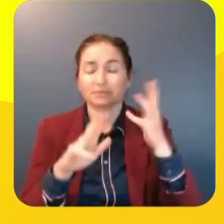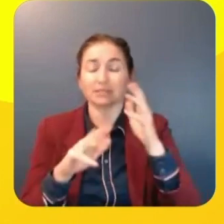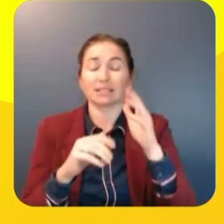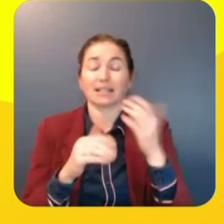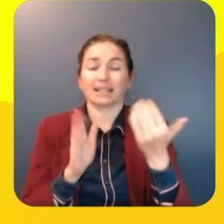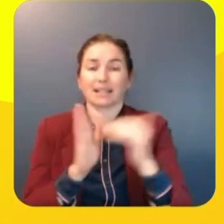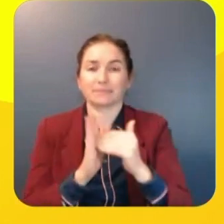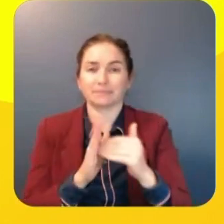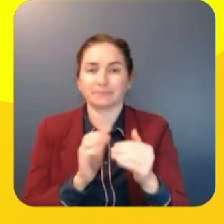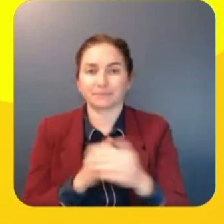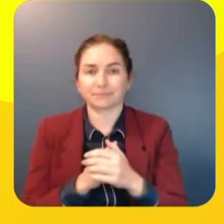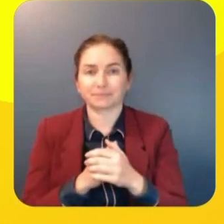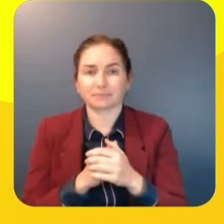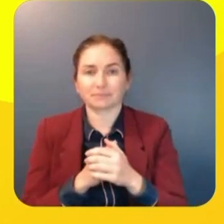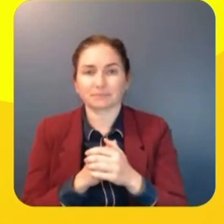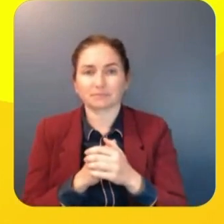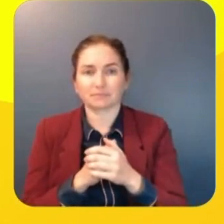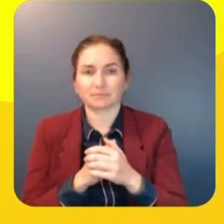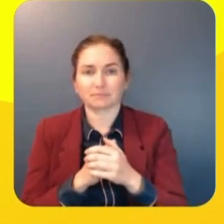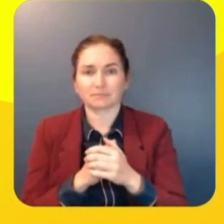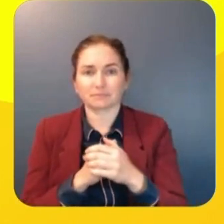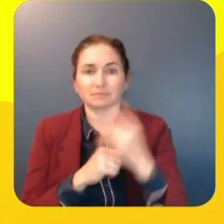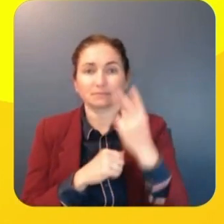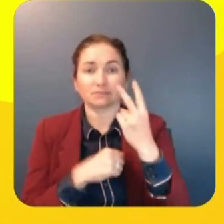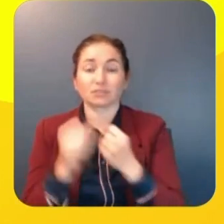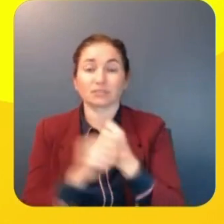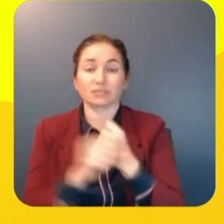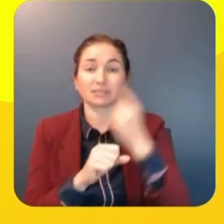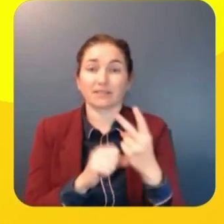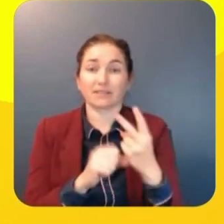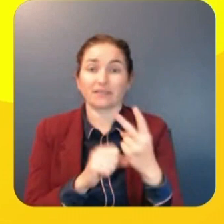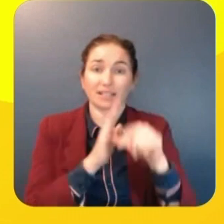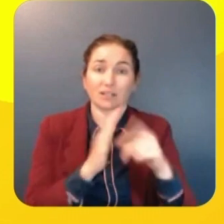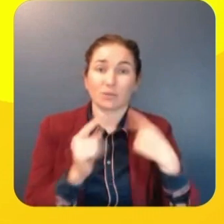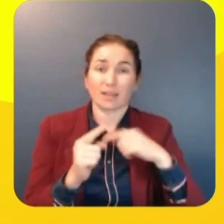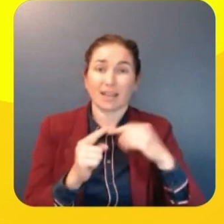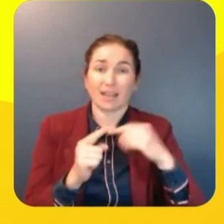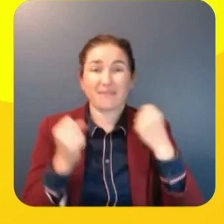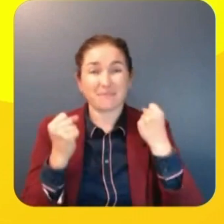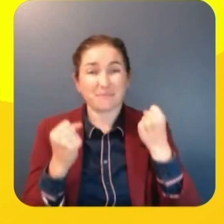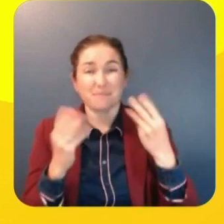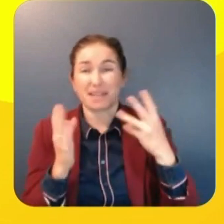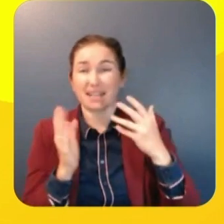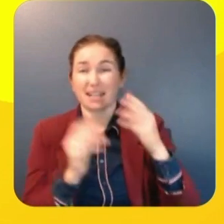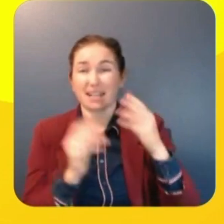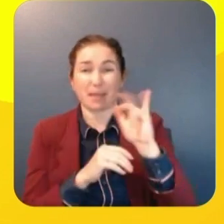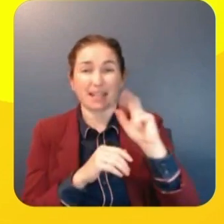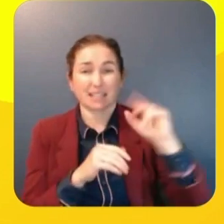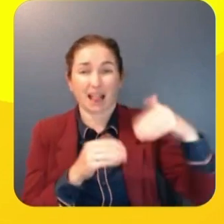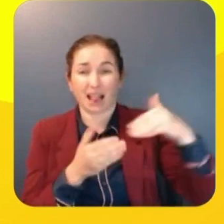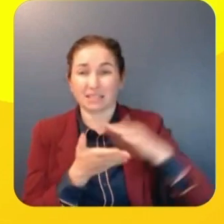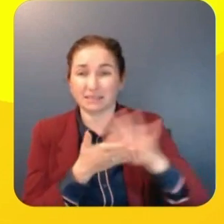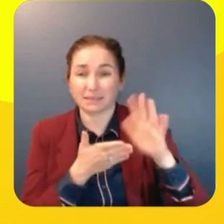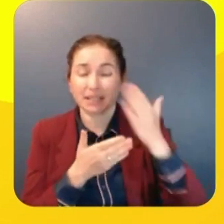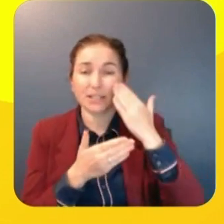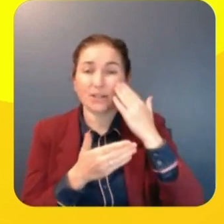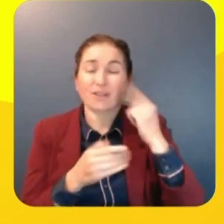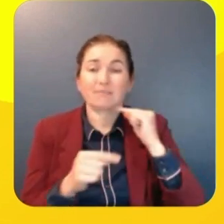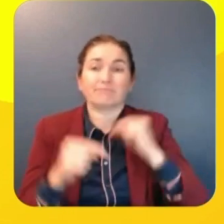And two and a half years later, we have many billions unspent, reports that are pulled back, initiatives that were canceled,